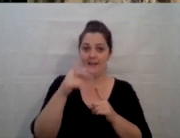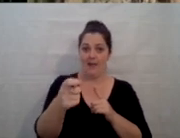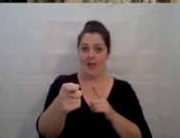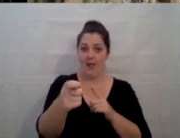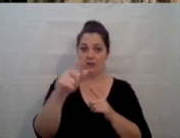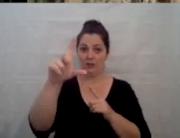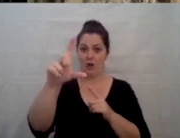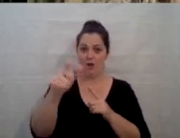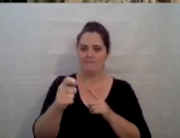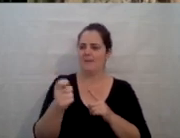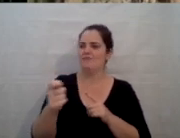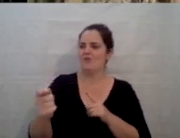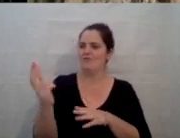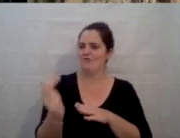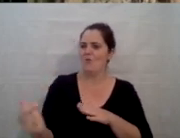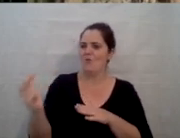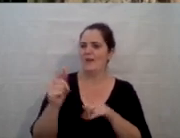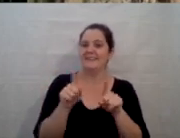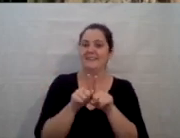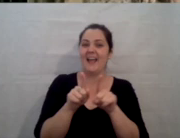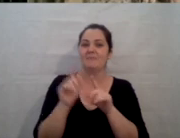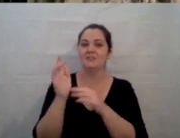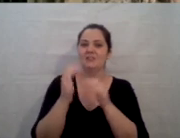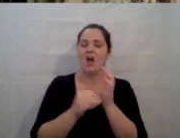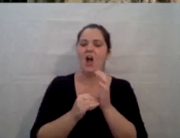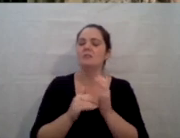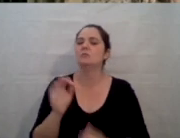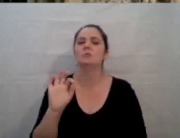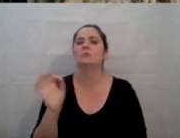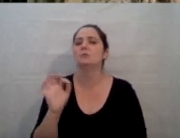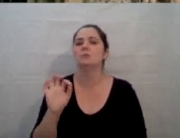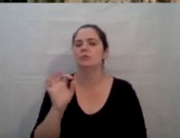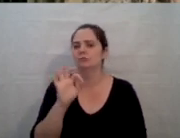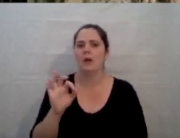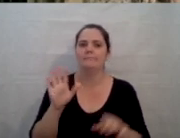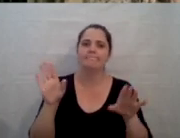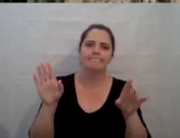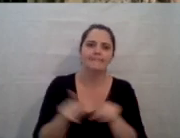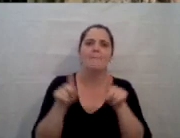exactly that size on my paper – it's a relative measurement, it's not a direct measurement from one to one.